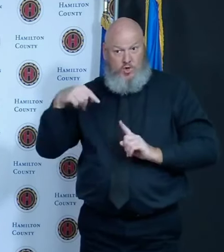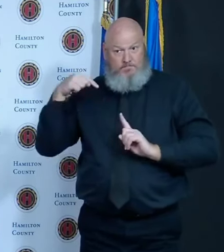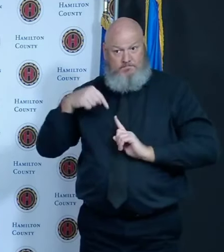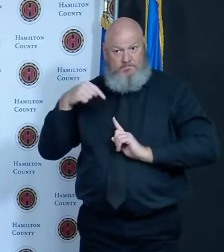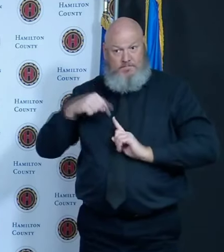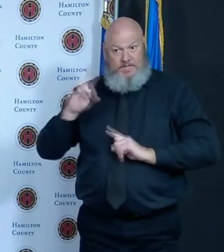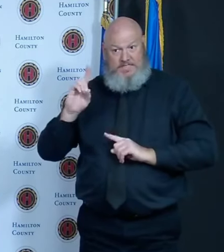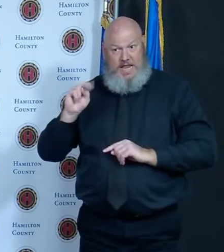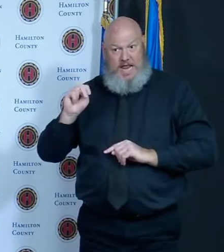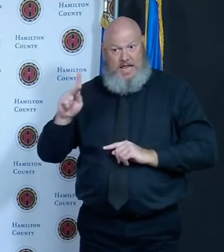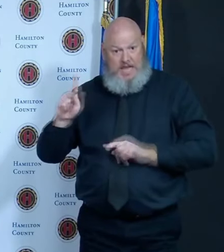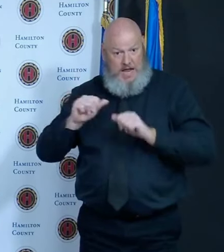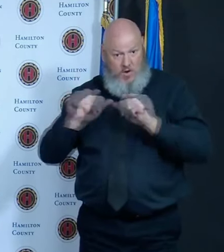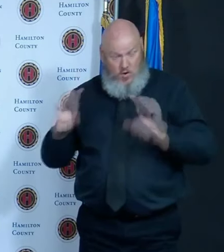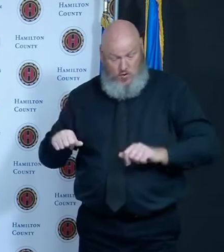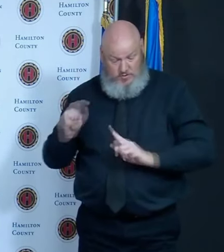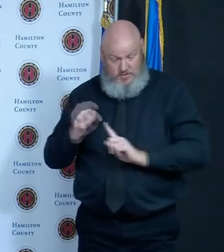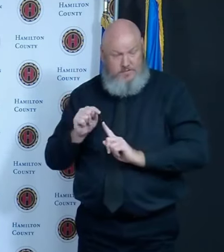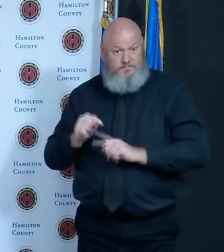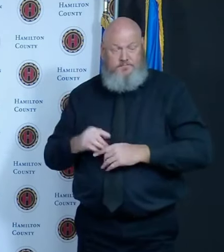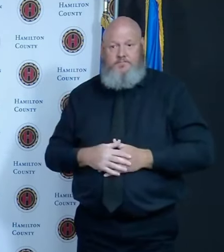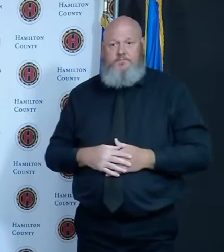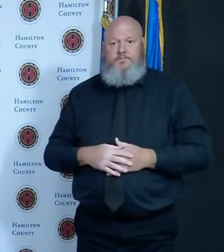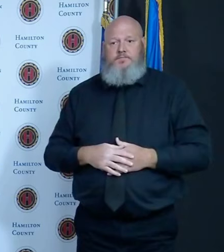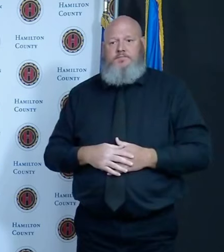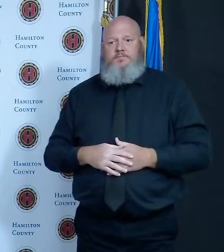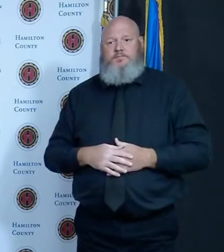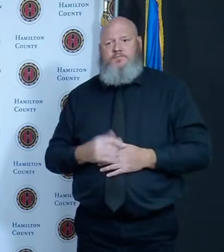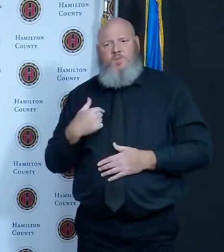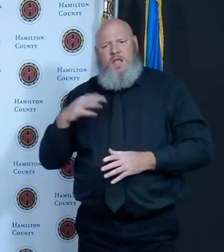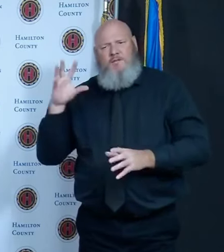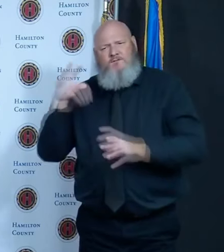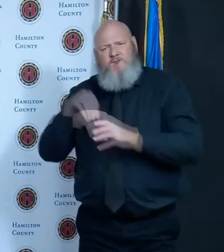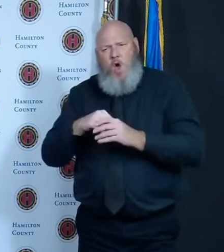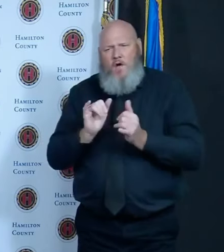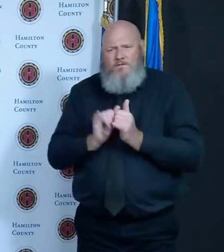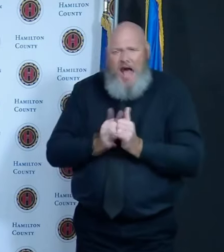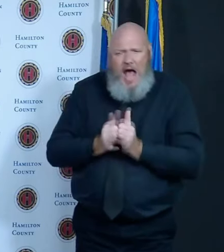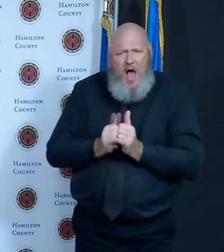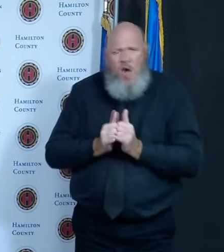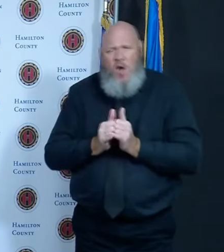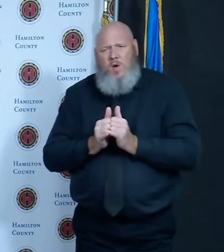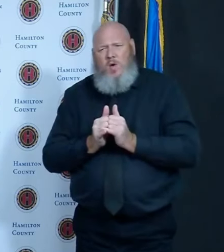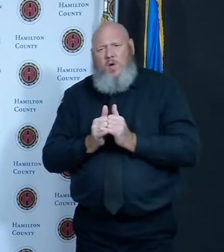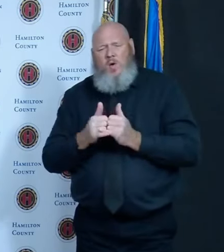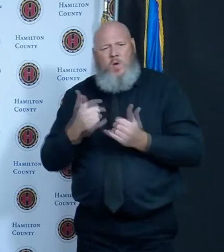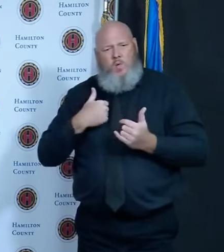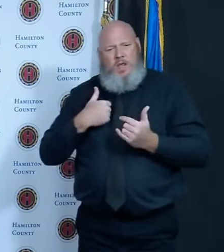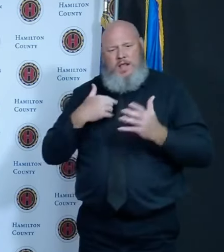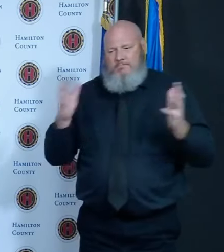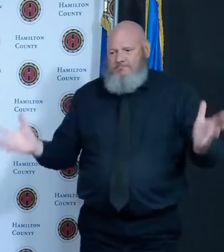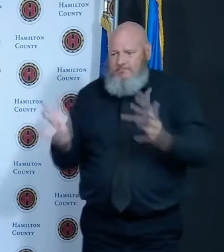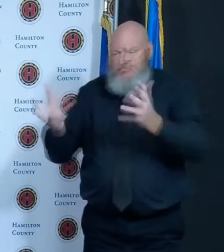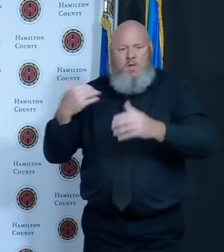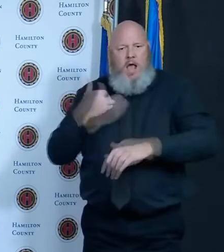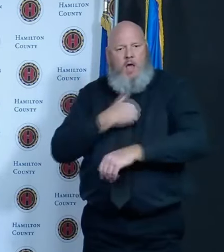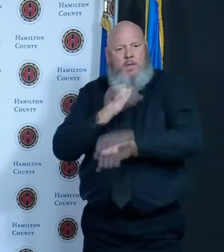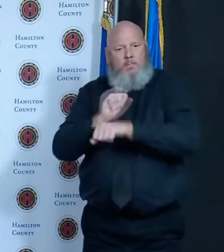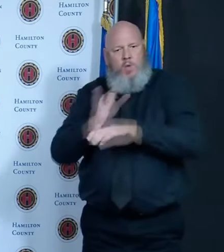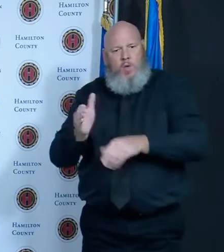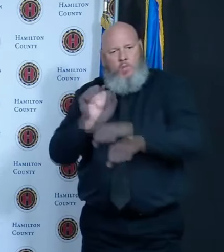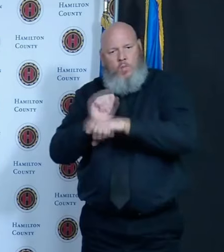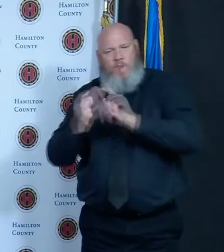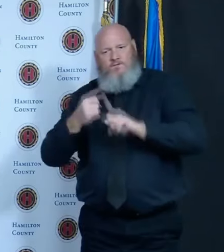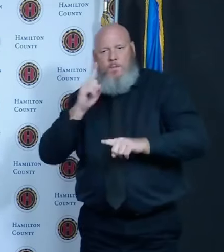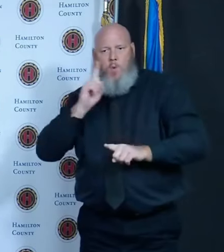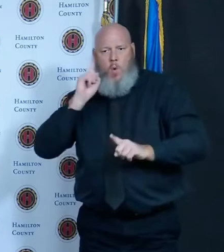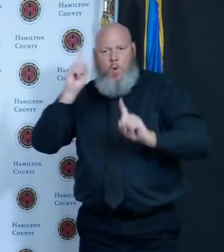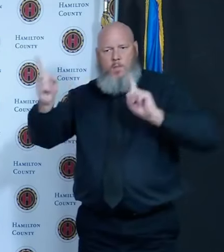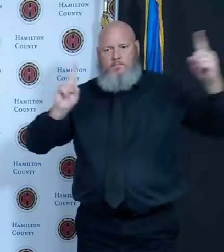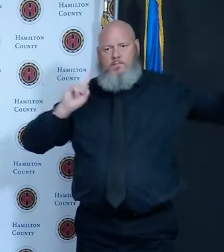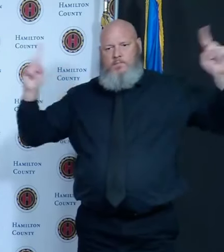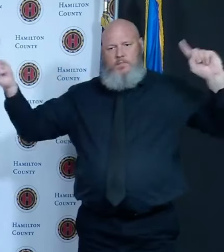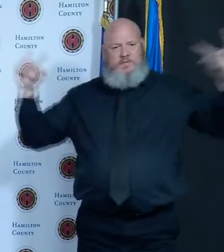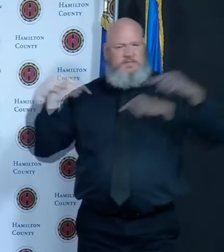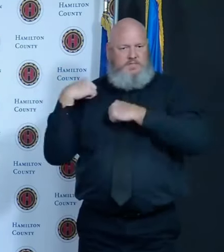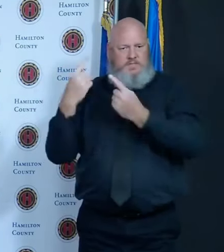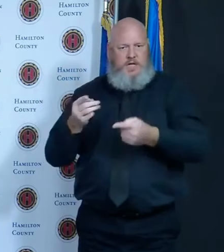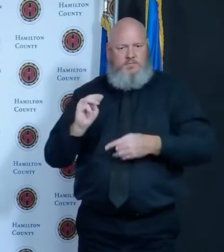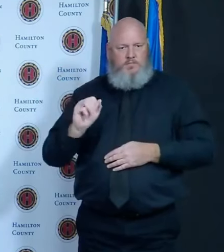we have had to work remotely we started on March 24th we've got employees working from their home